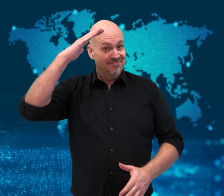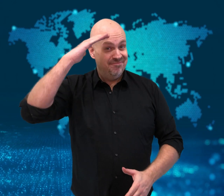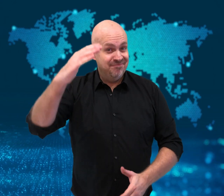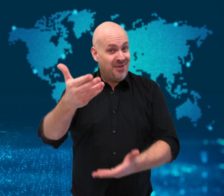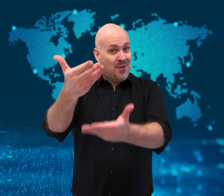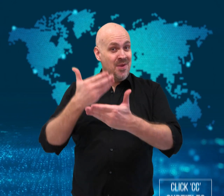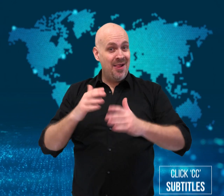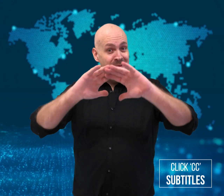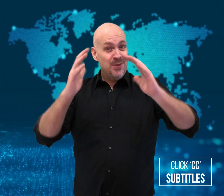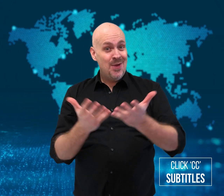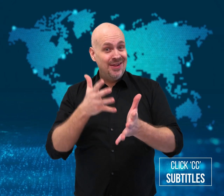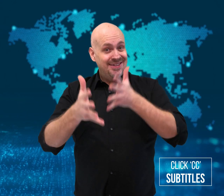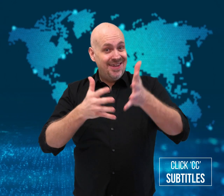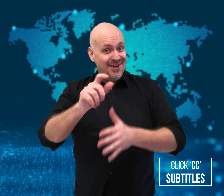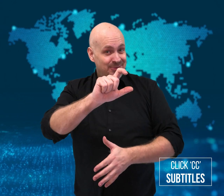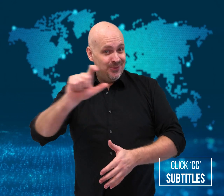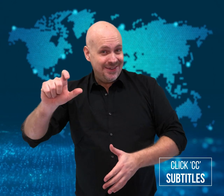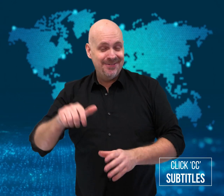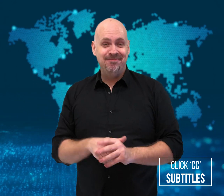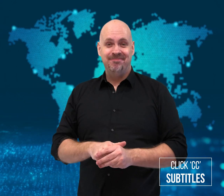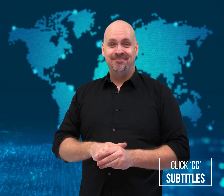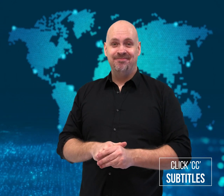Welcome to WorldSign Week!